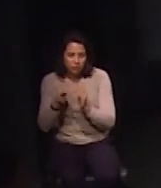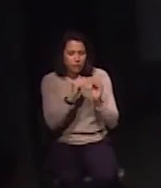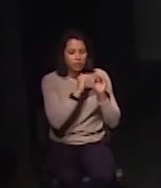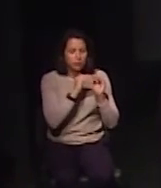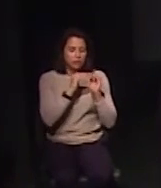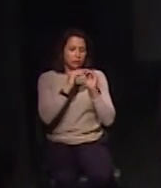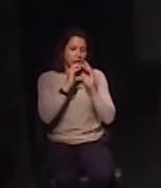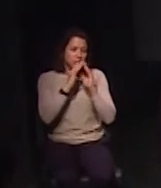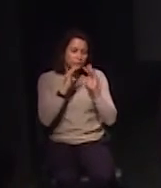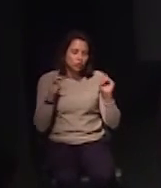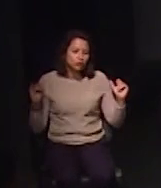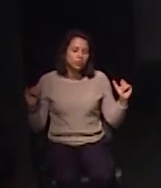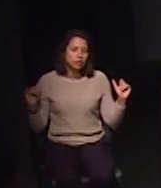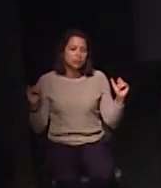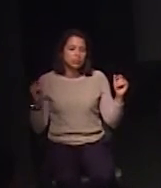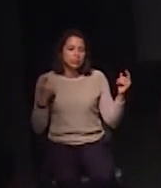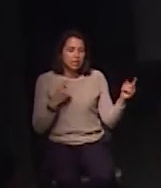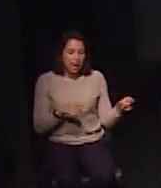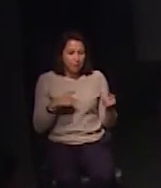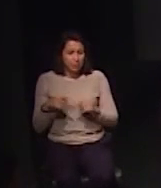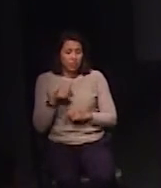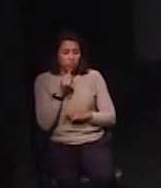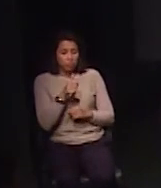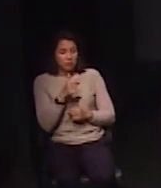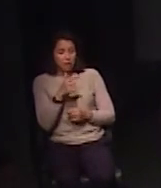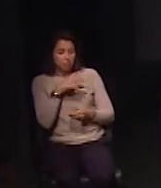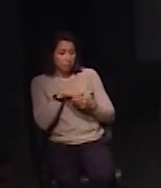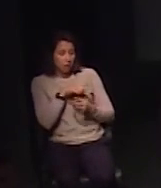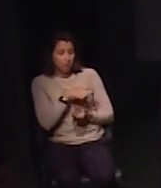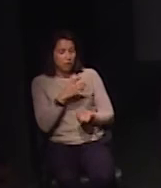person of color, so that’s my first question about the composition of this conversation,